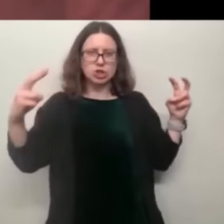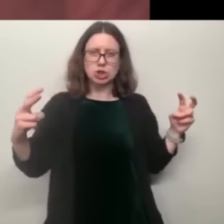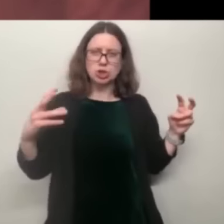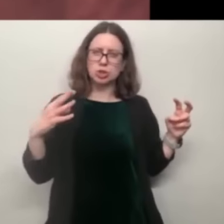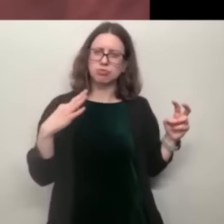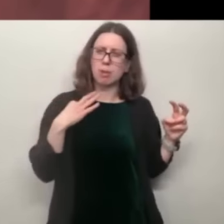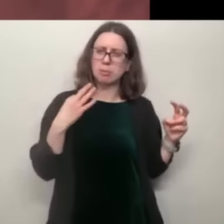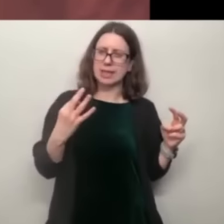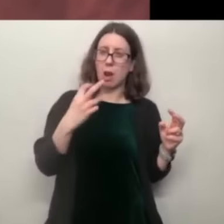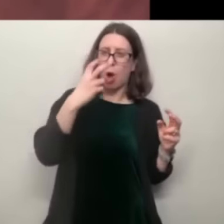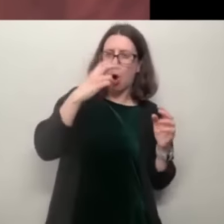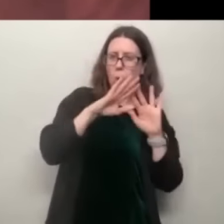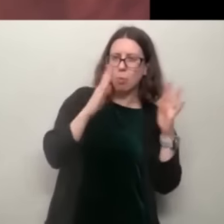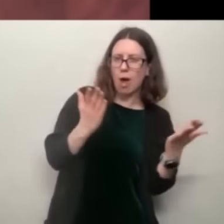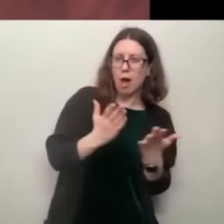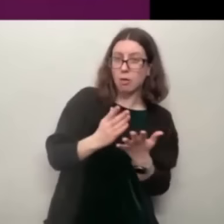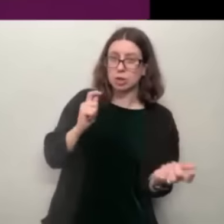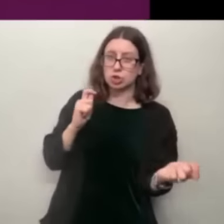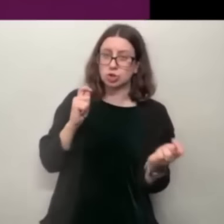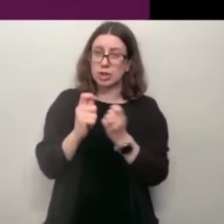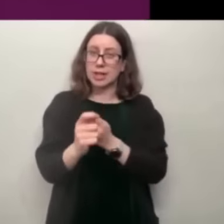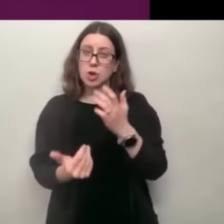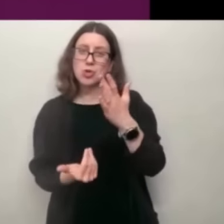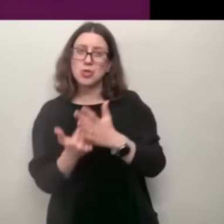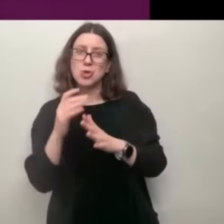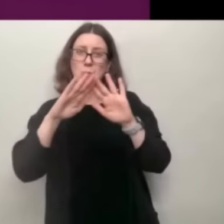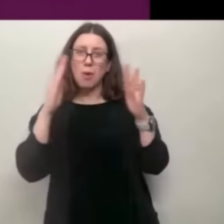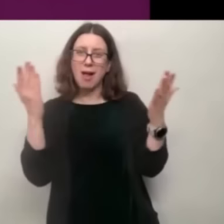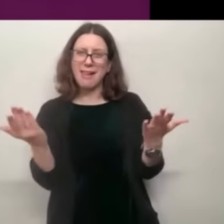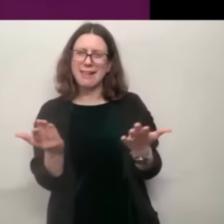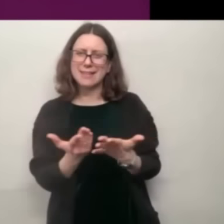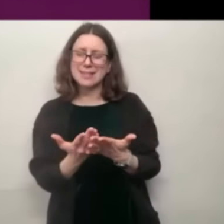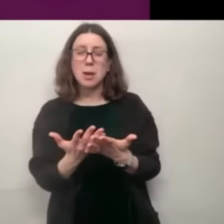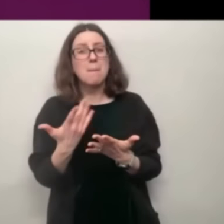and been a witness to so much floods, earthquakes, even,